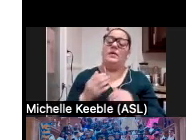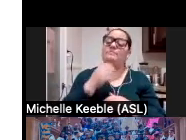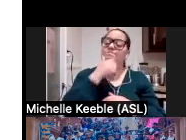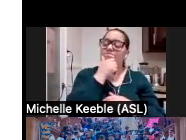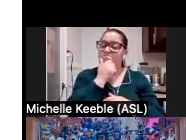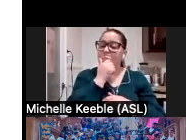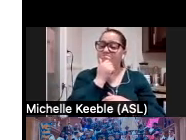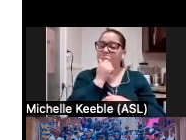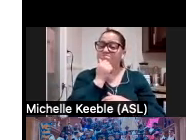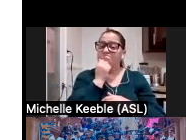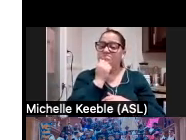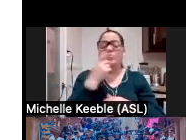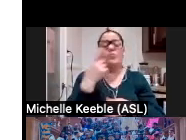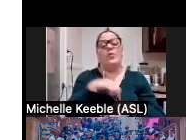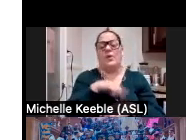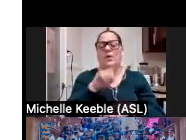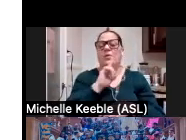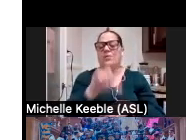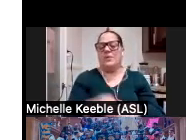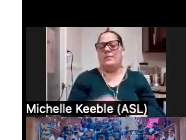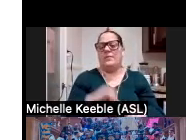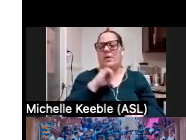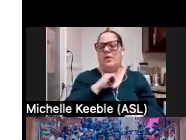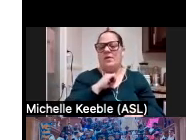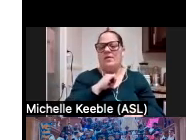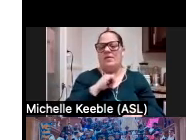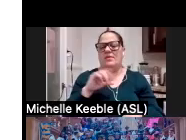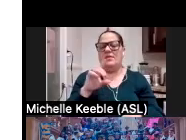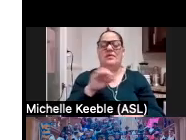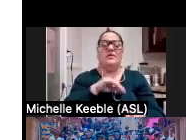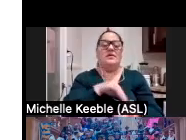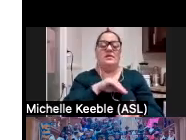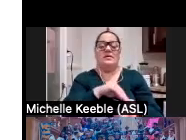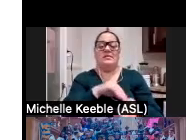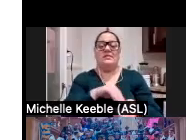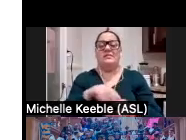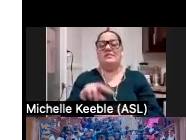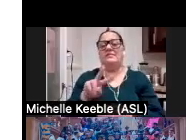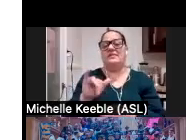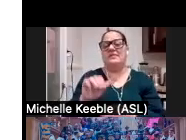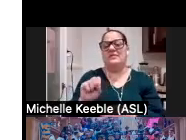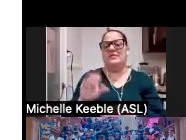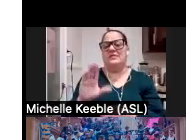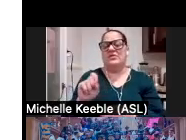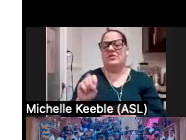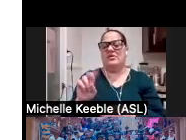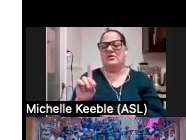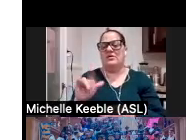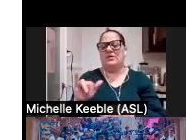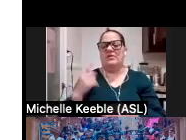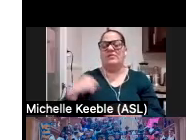uh we're really proud that uh Dr. Viscardi was the Disability Policy Advisor from every president